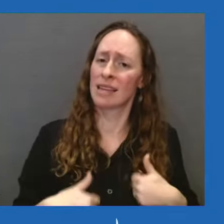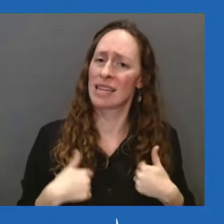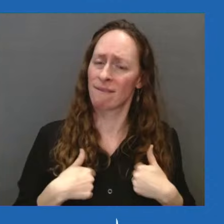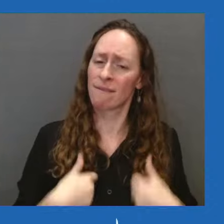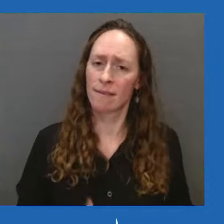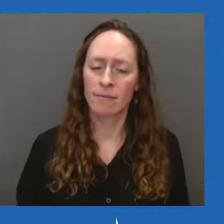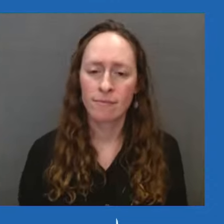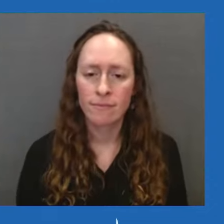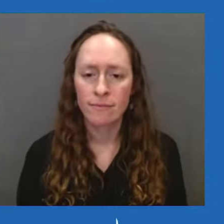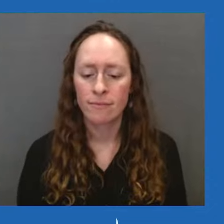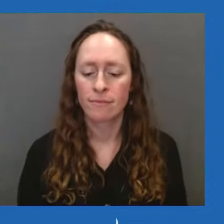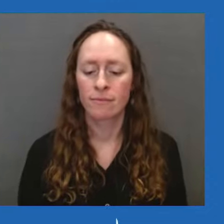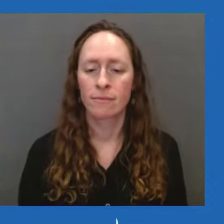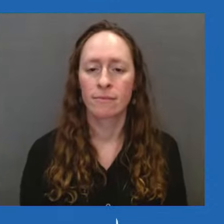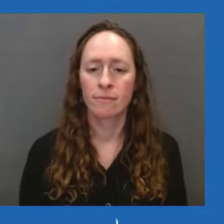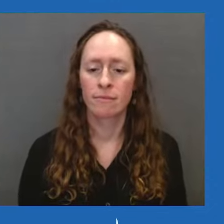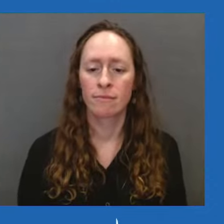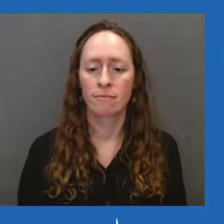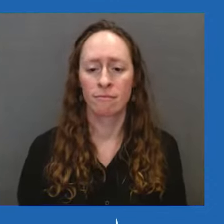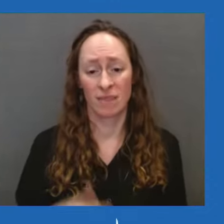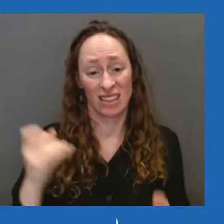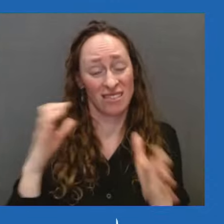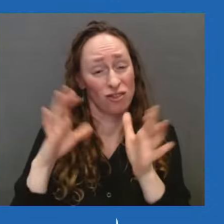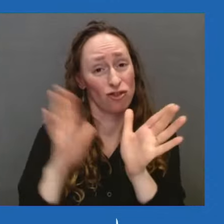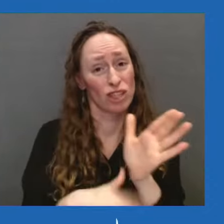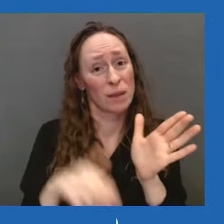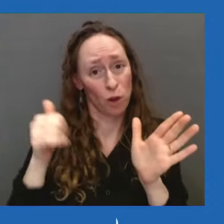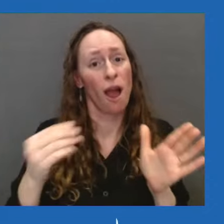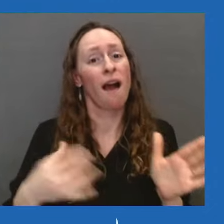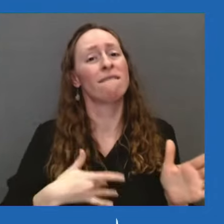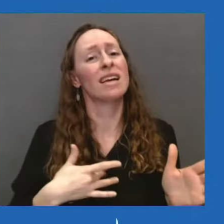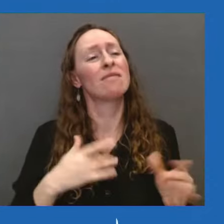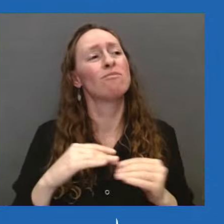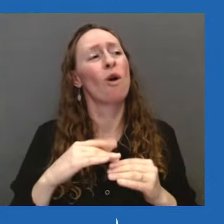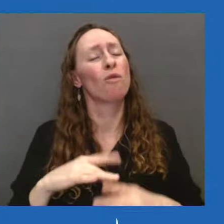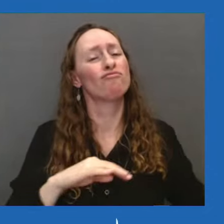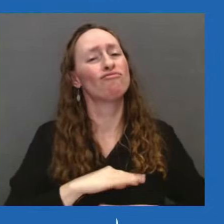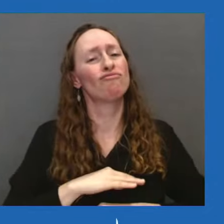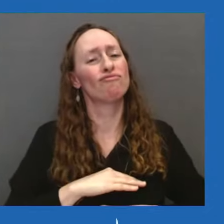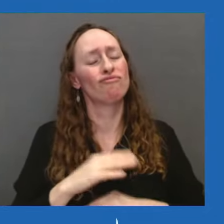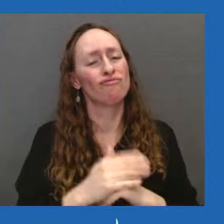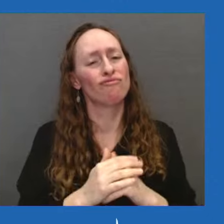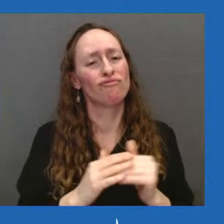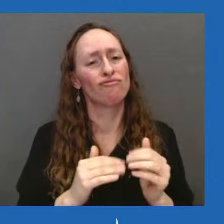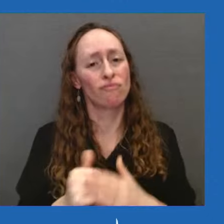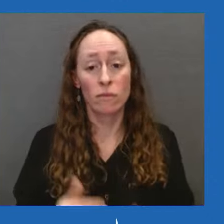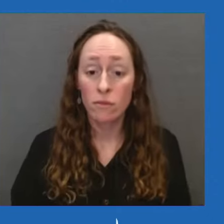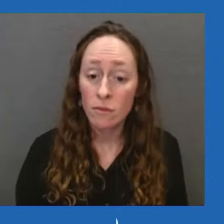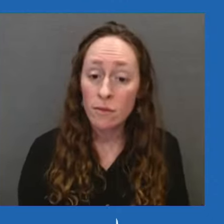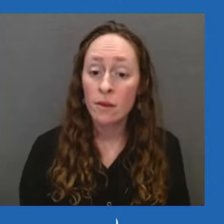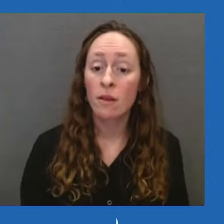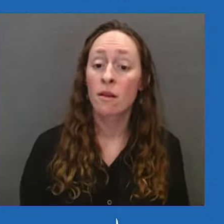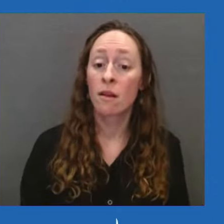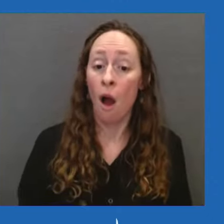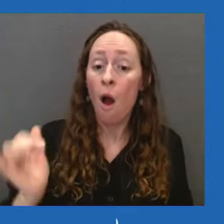Or we could do -- what could we do with childcare? When we had that childcare tax cut, what happened? We had the lowest poverty rate for children